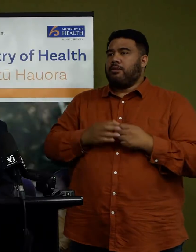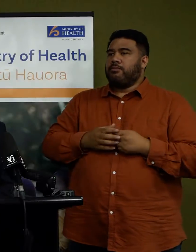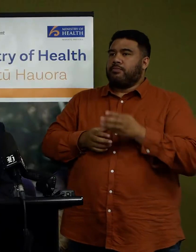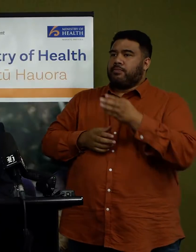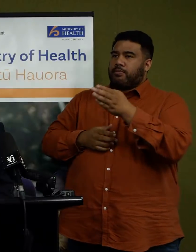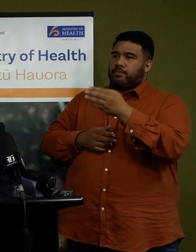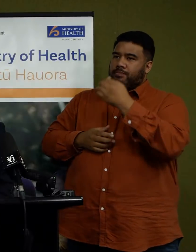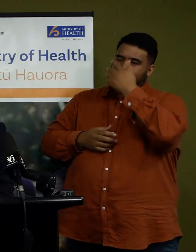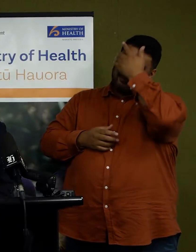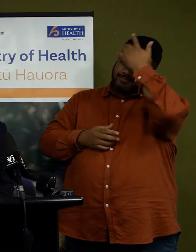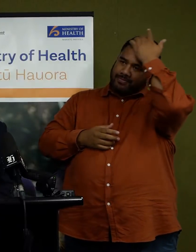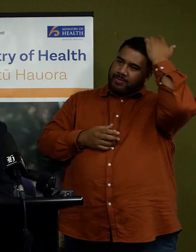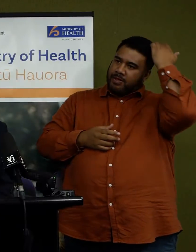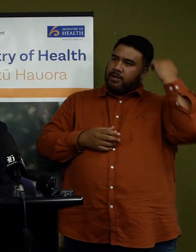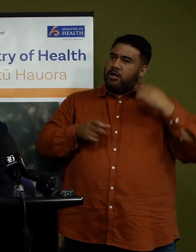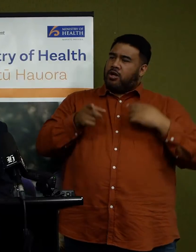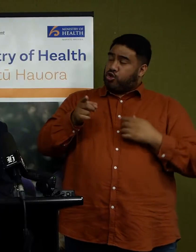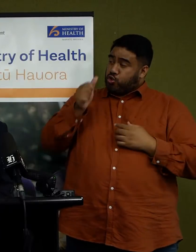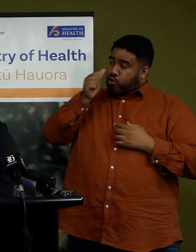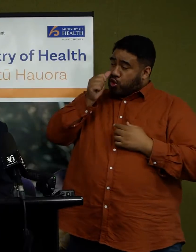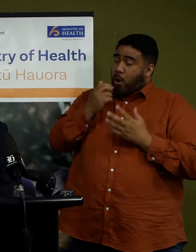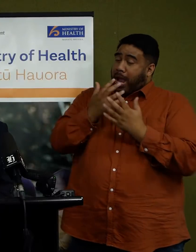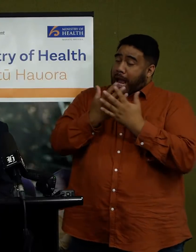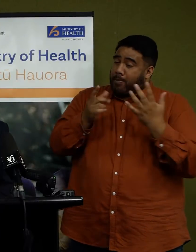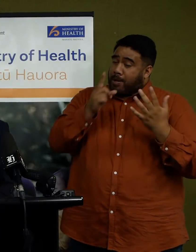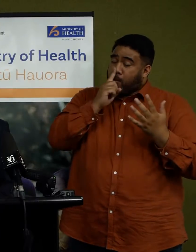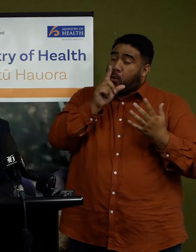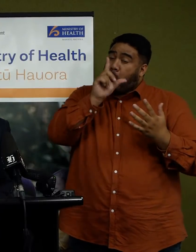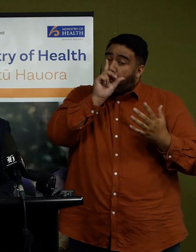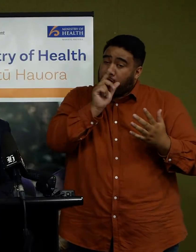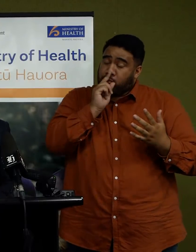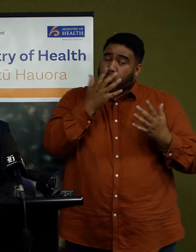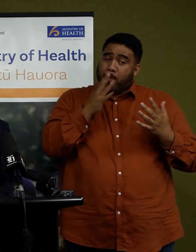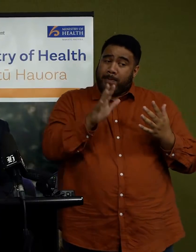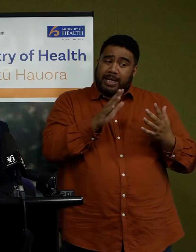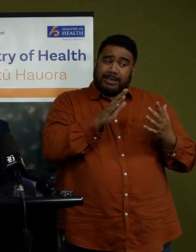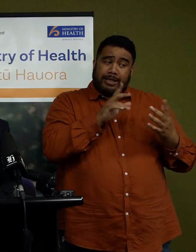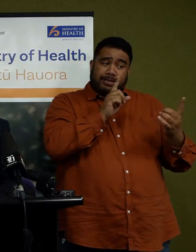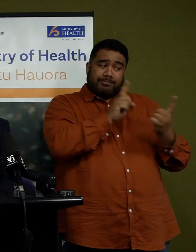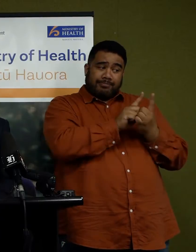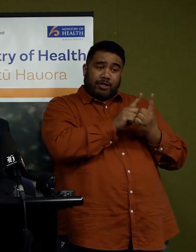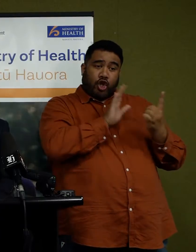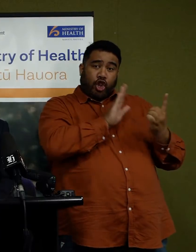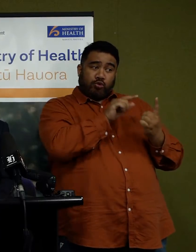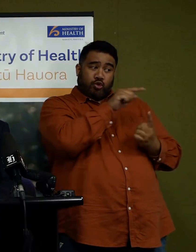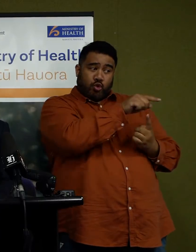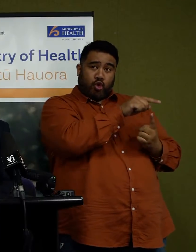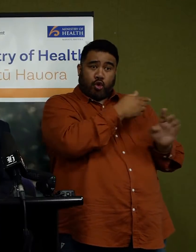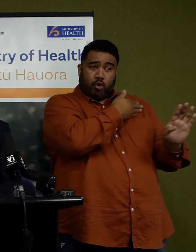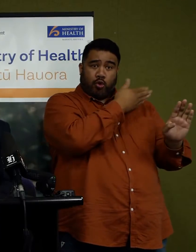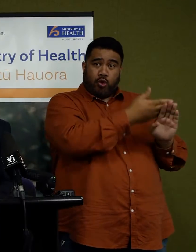people may have come into close contact with the woman? Do I have a general idea?